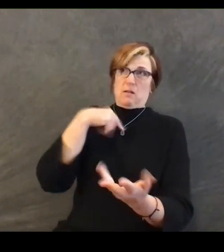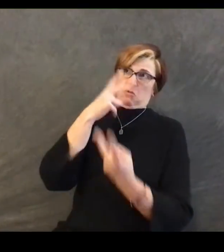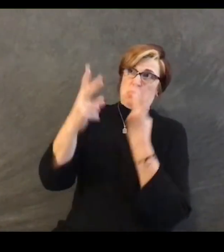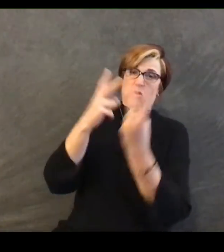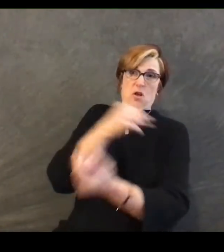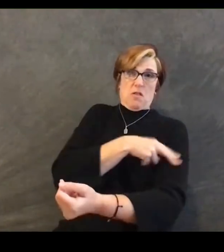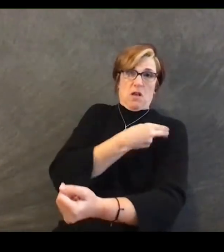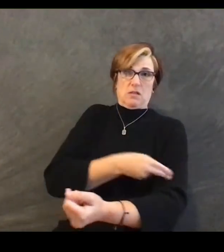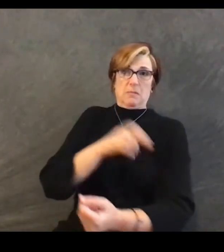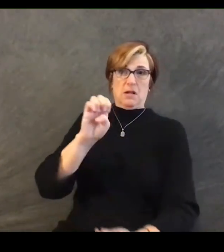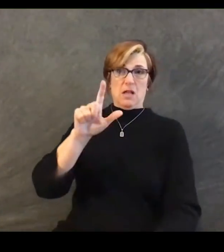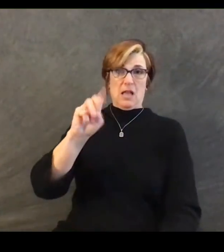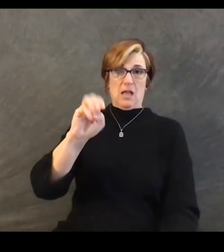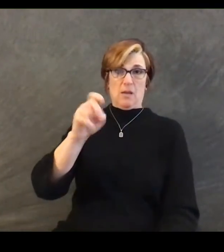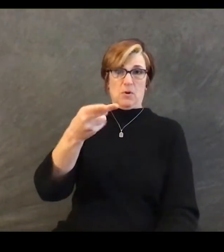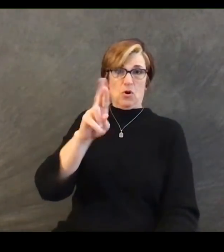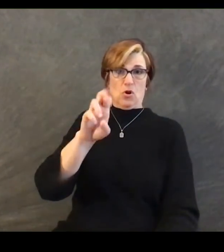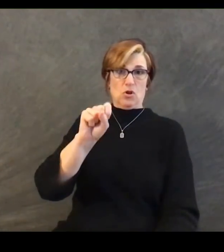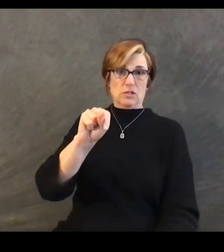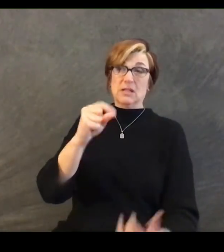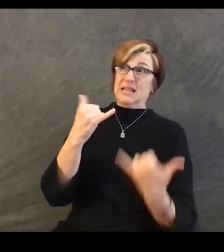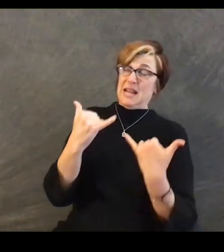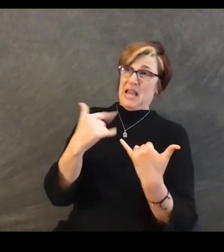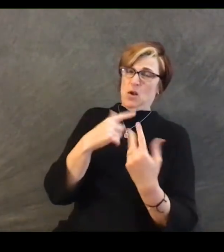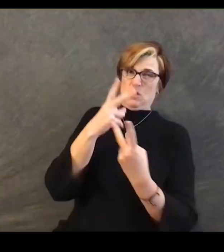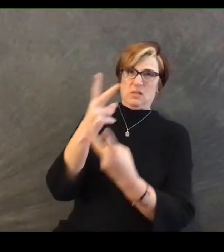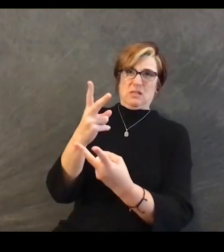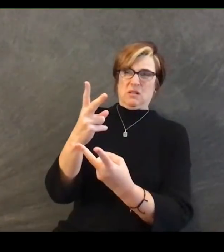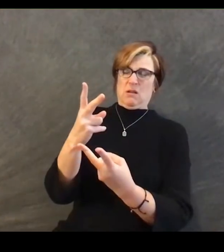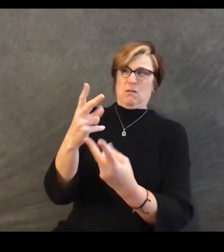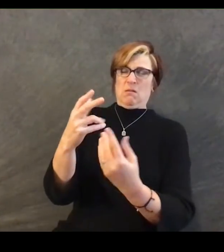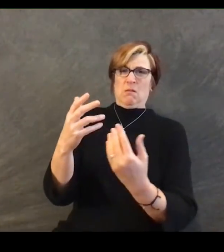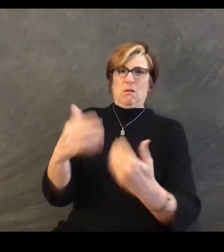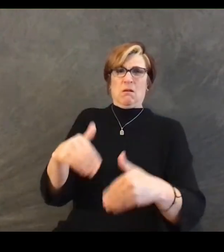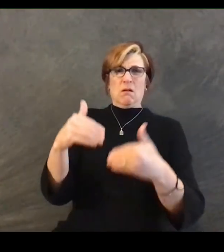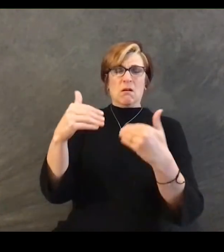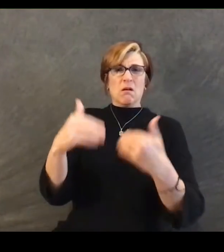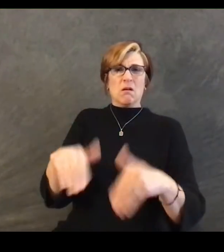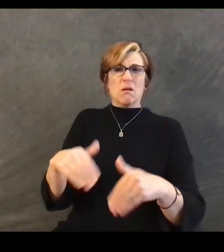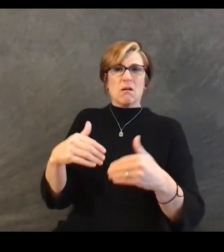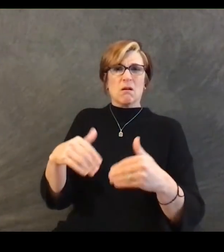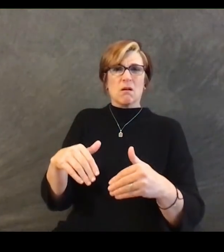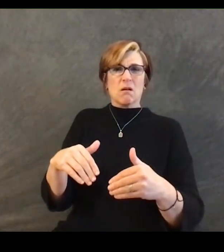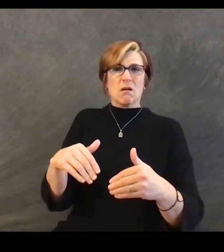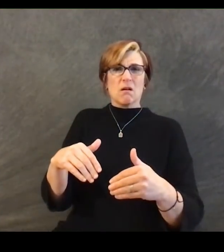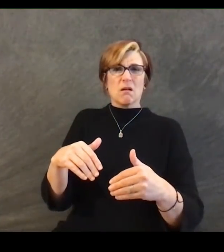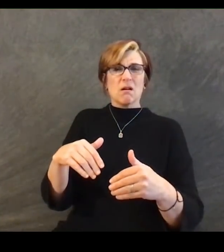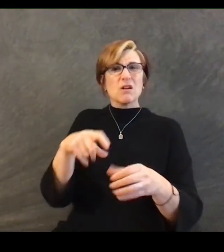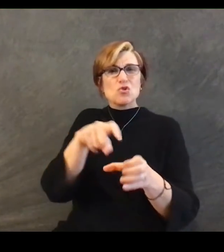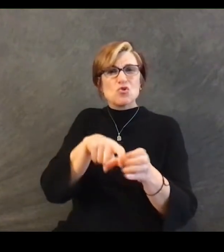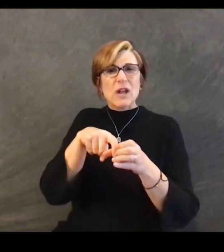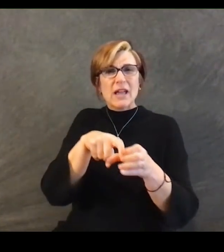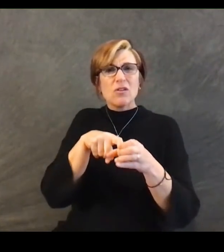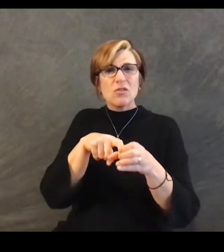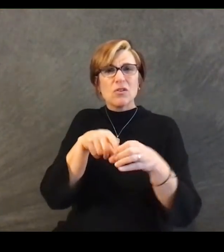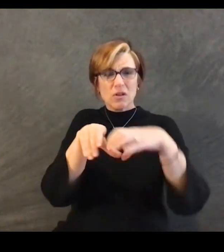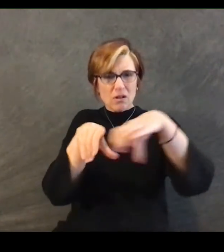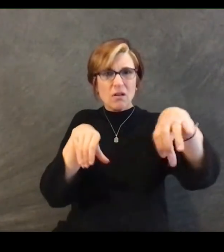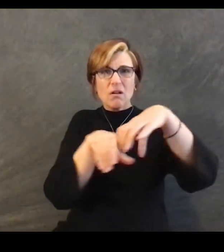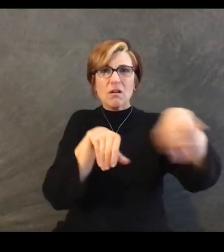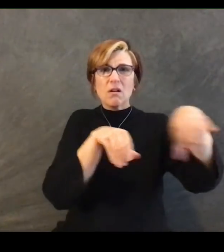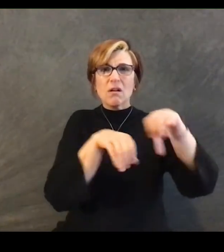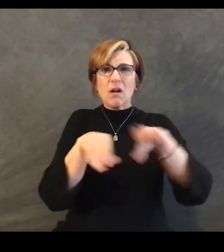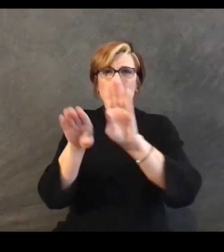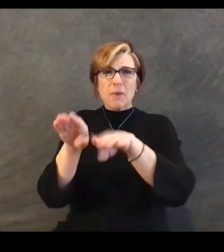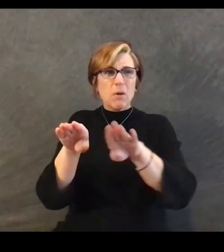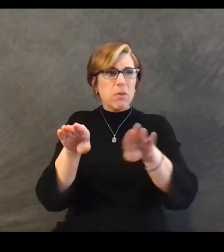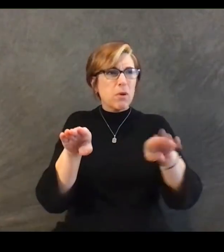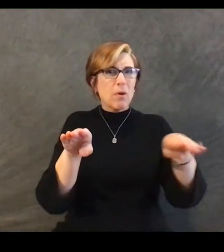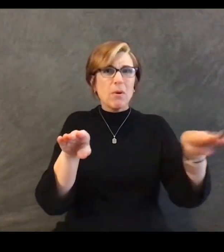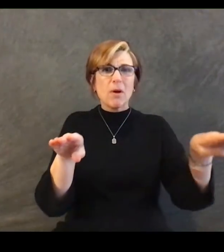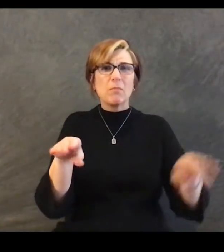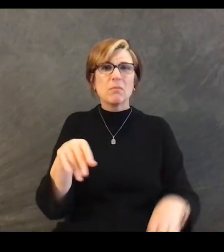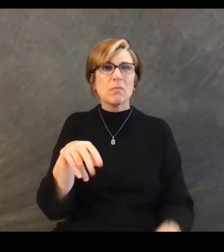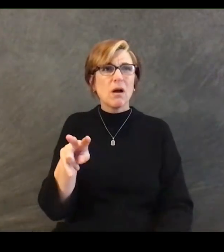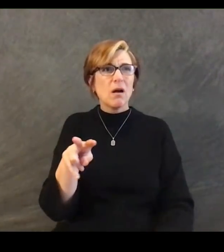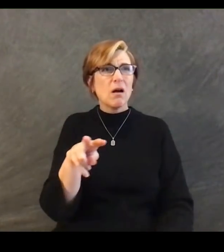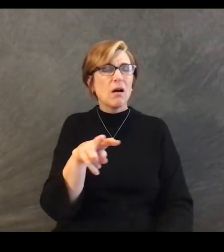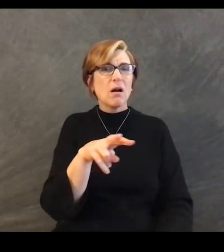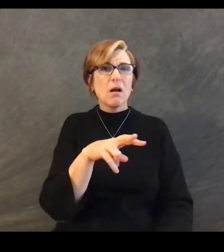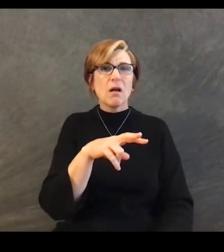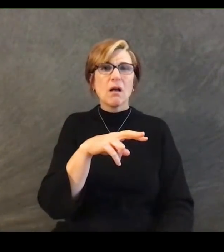see the scenes of trailers out there and what they're doing with those trailers